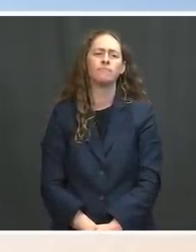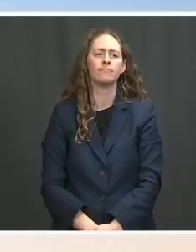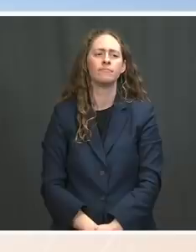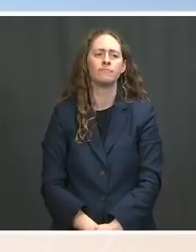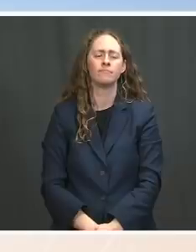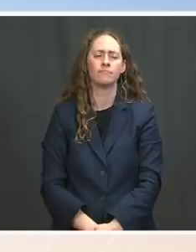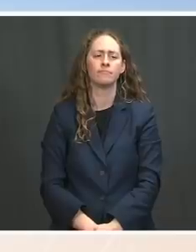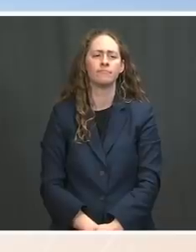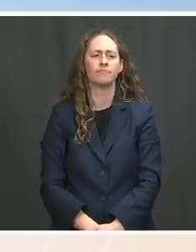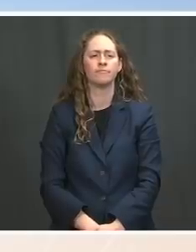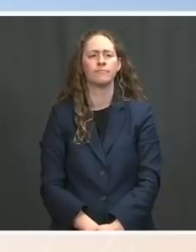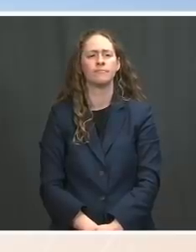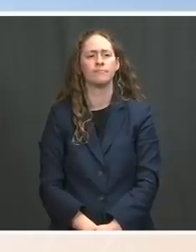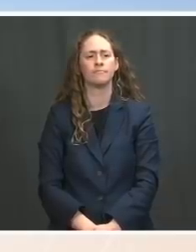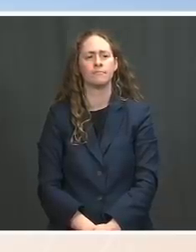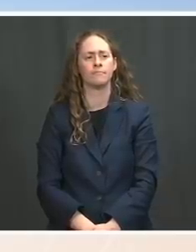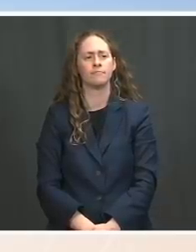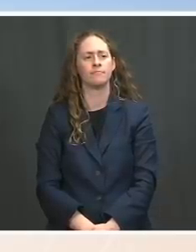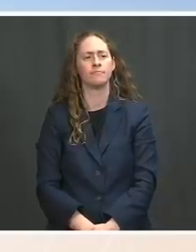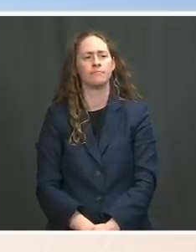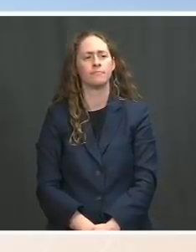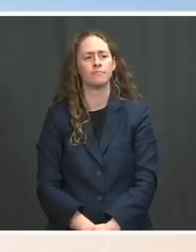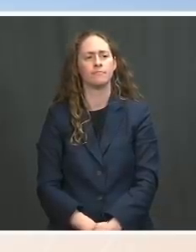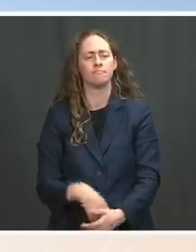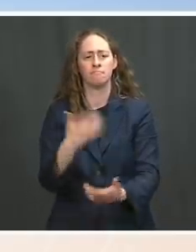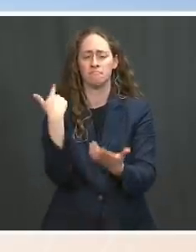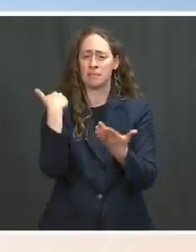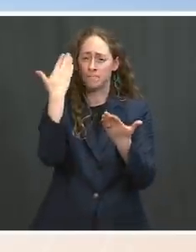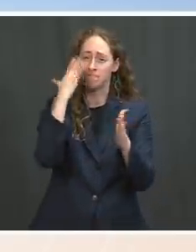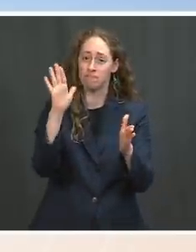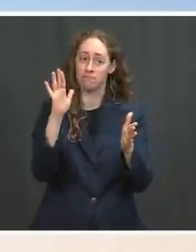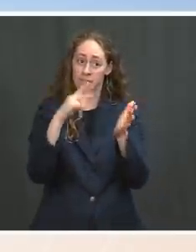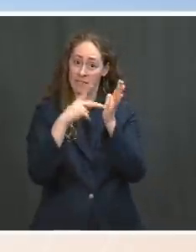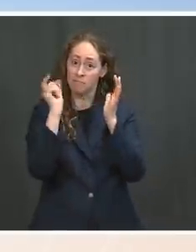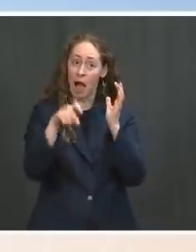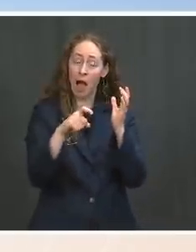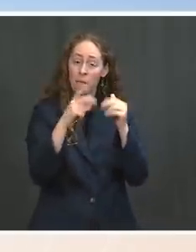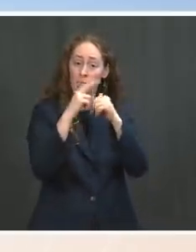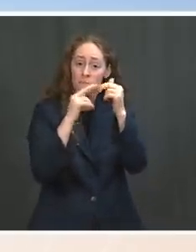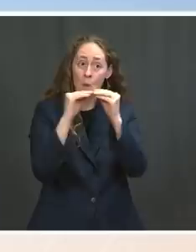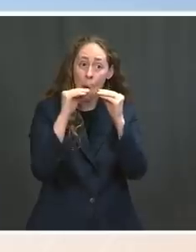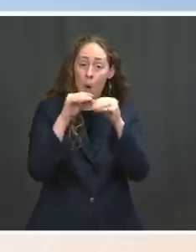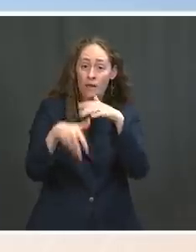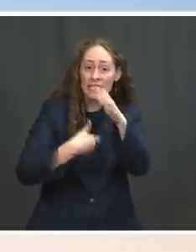I do think it reminds us that we need to make sure that we have the most resilient and flexible infrastructure for the future,